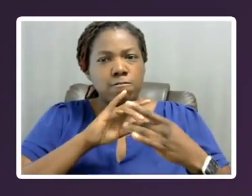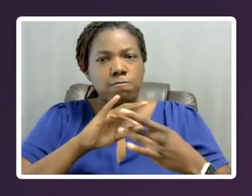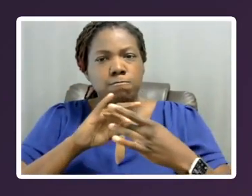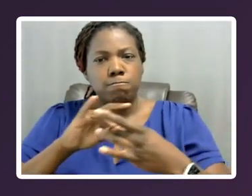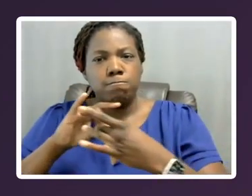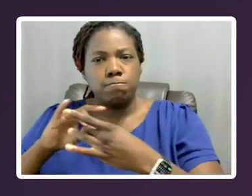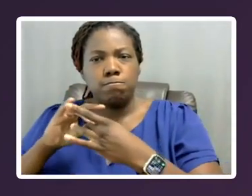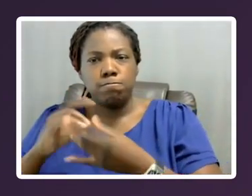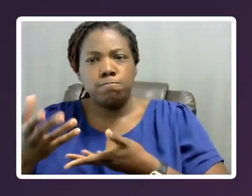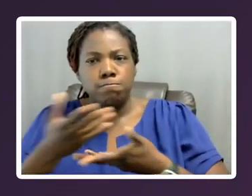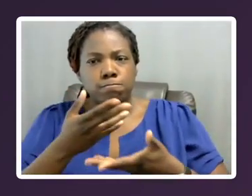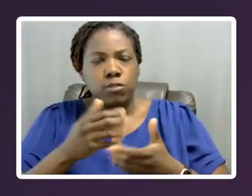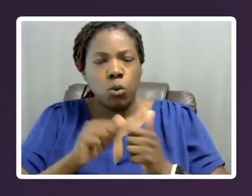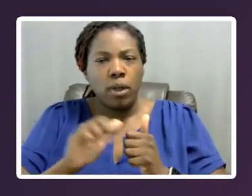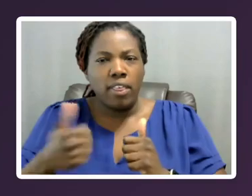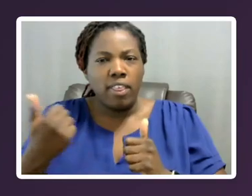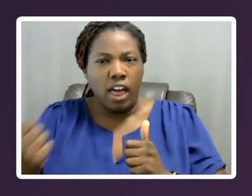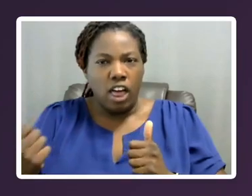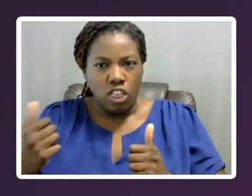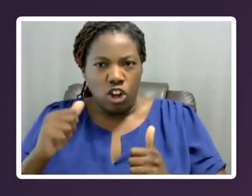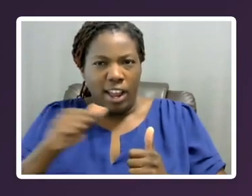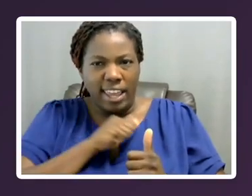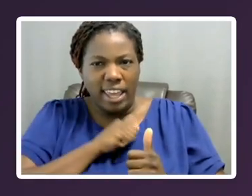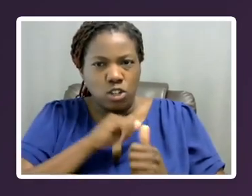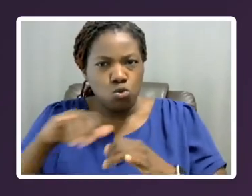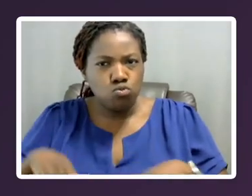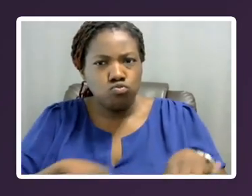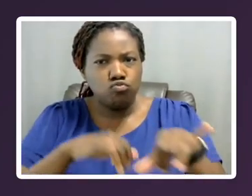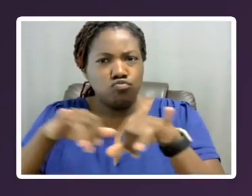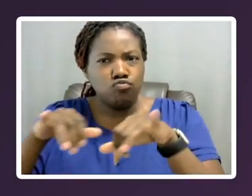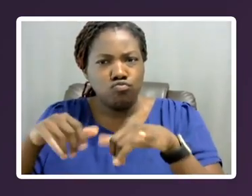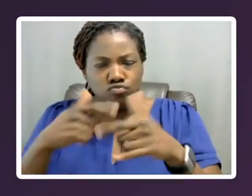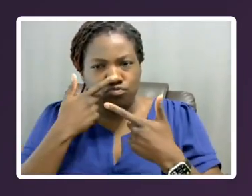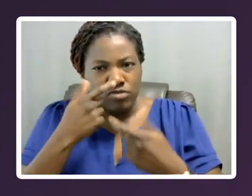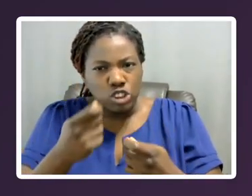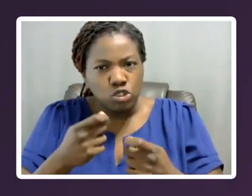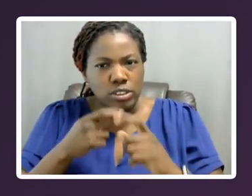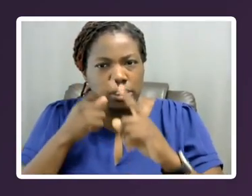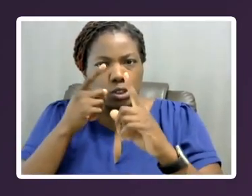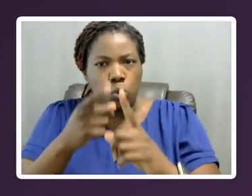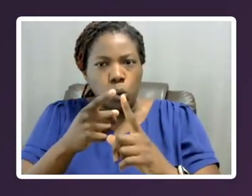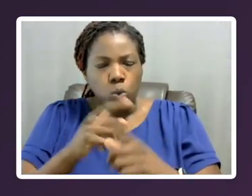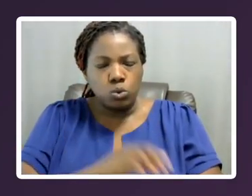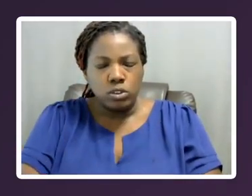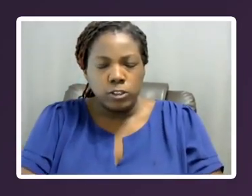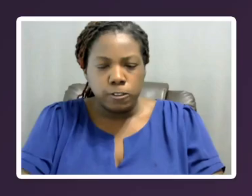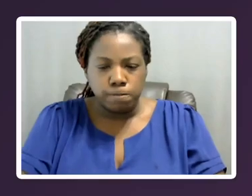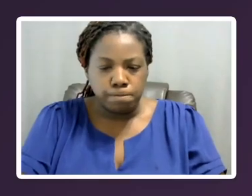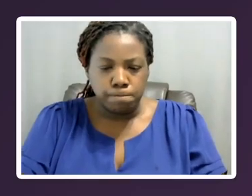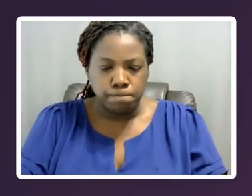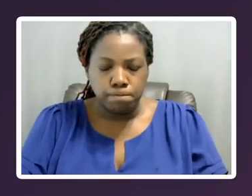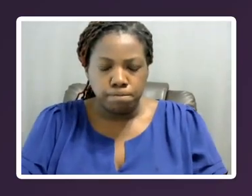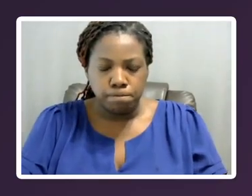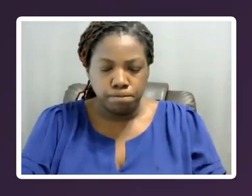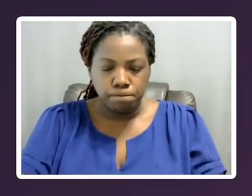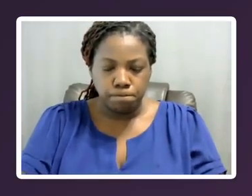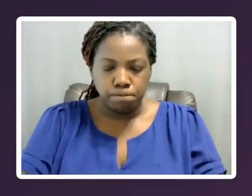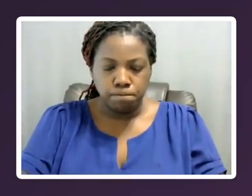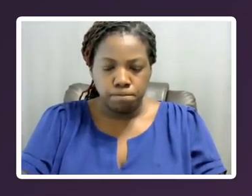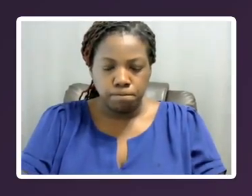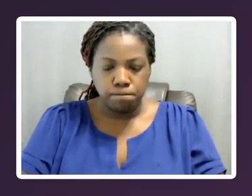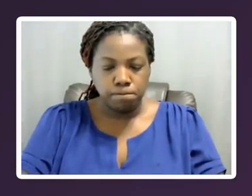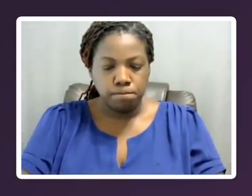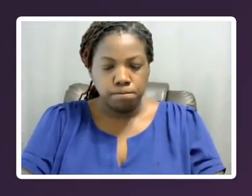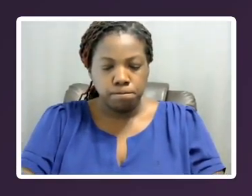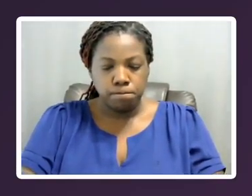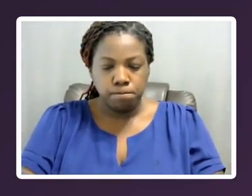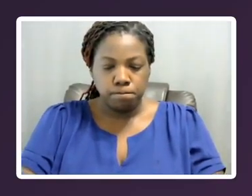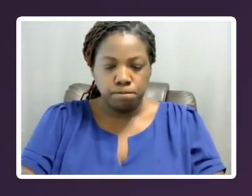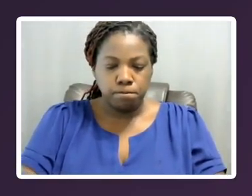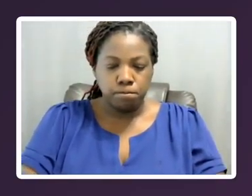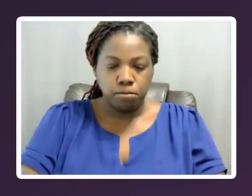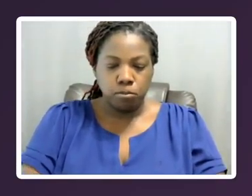common attitudes, interests, and goals. But what does community mean to each of